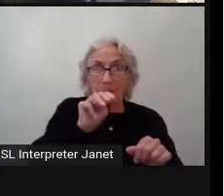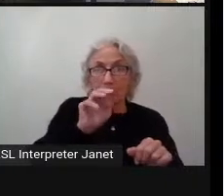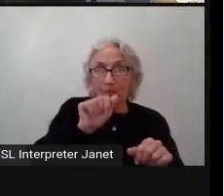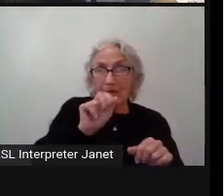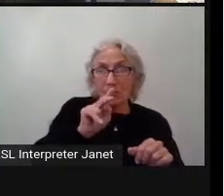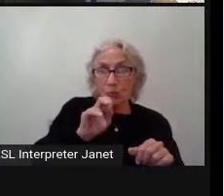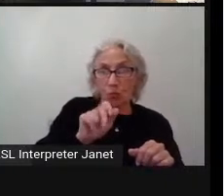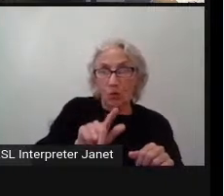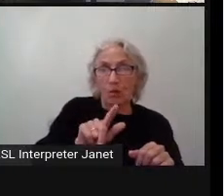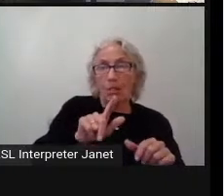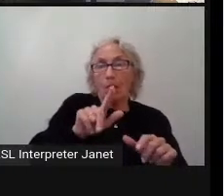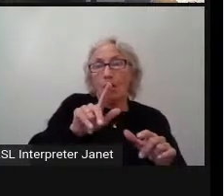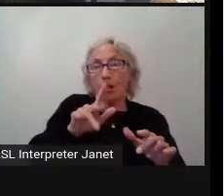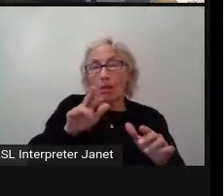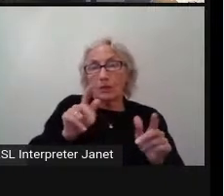or the key, you see